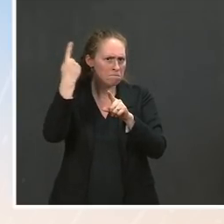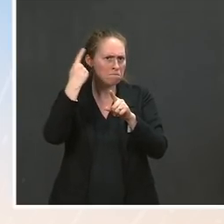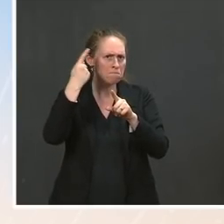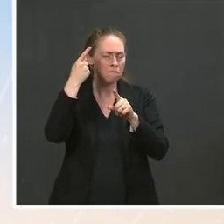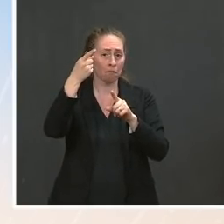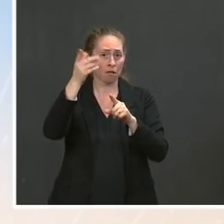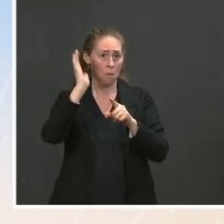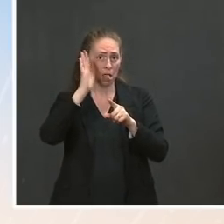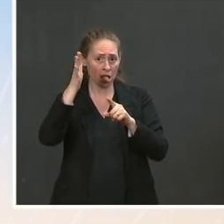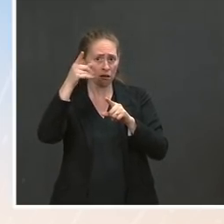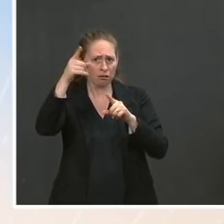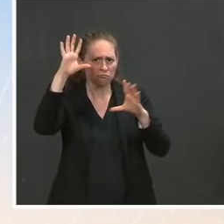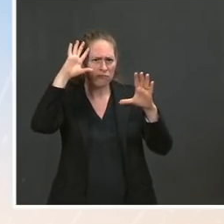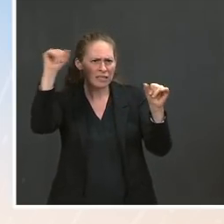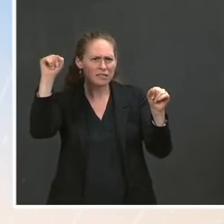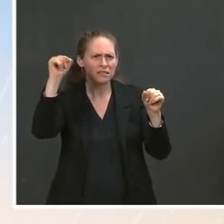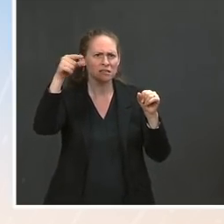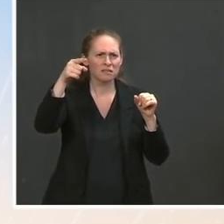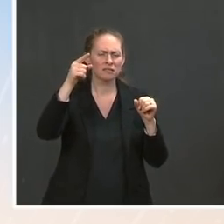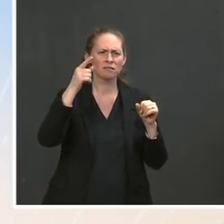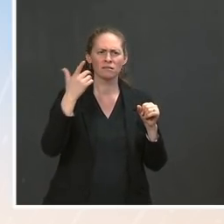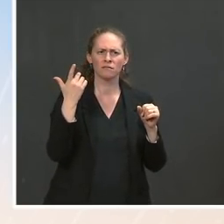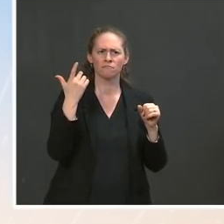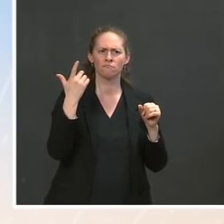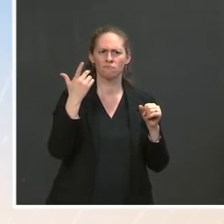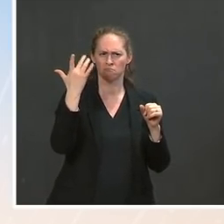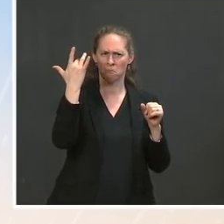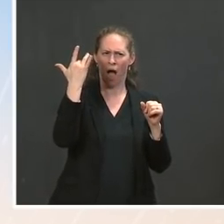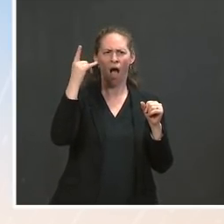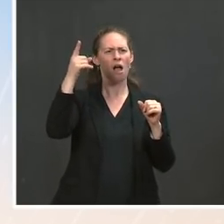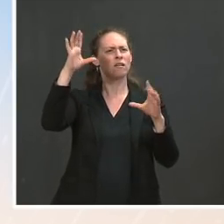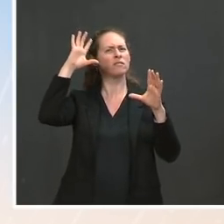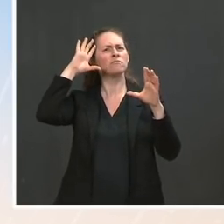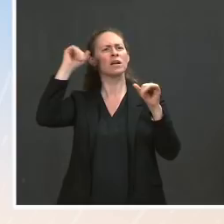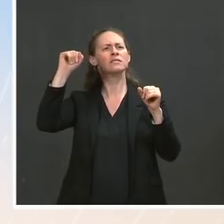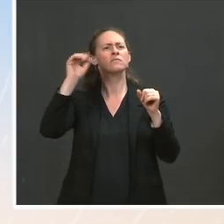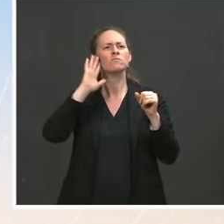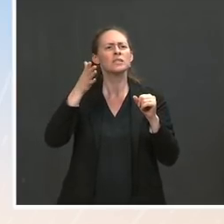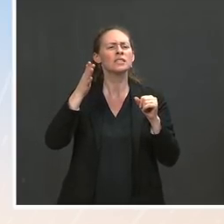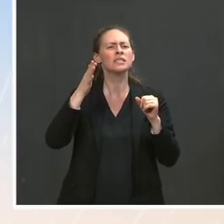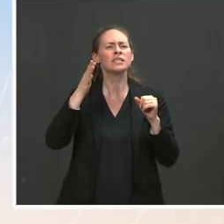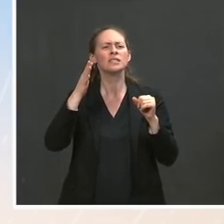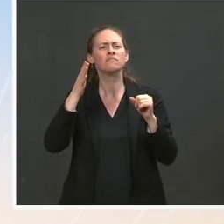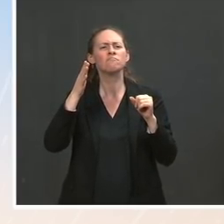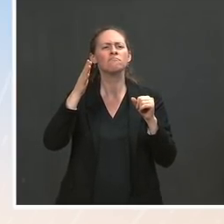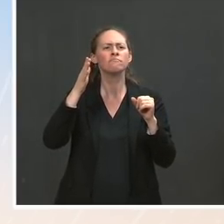about why the president is behind Presidents Obama and Trump on appointing both at the FDA